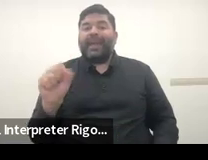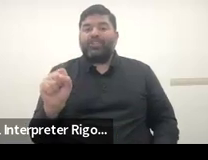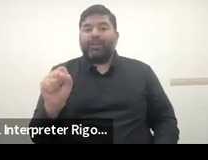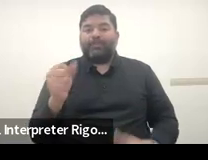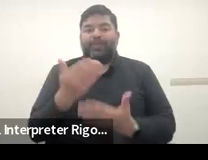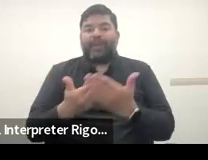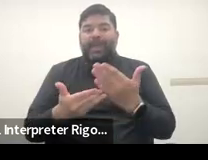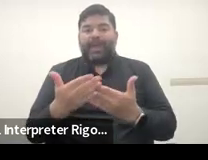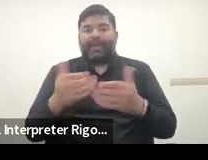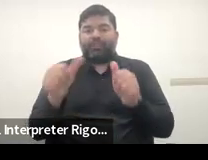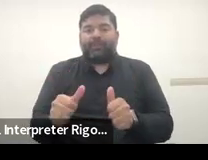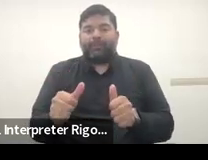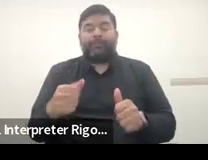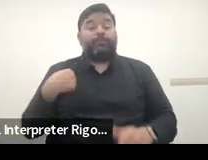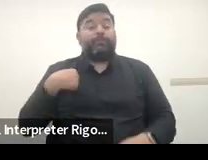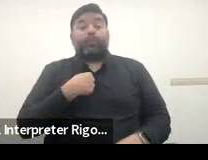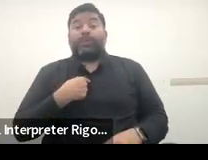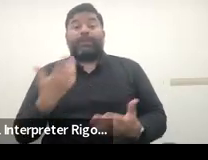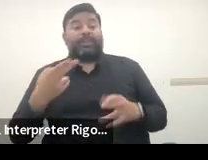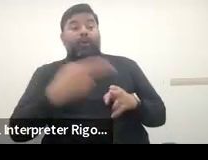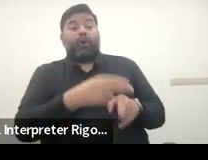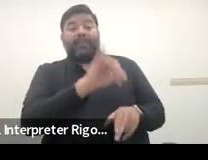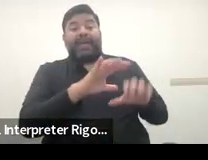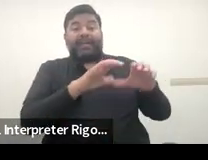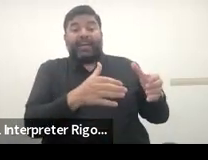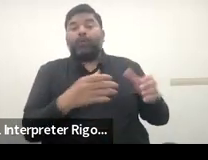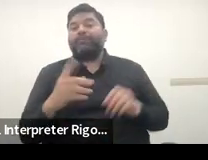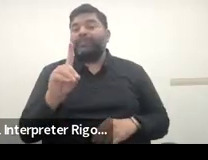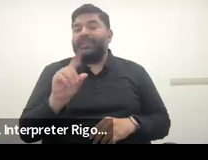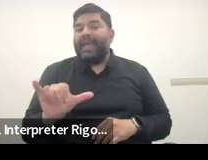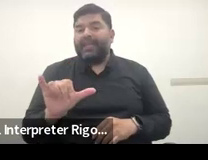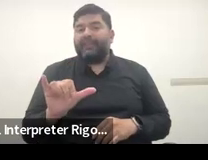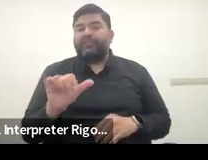might call those just DAY in the lexicon. It could be modified to reflect number, or